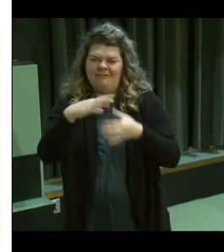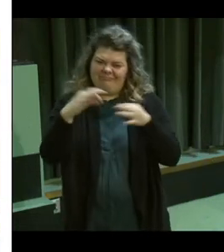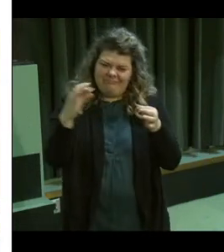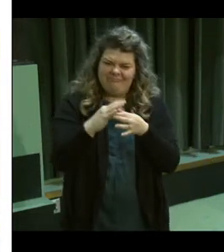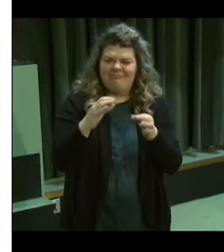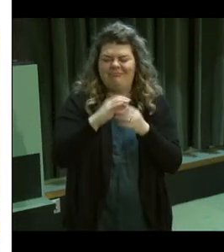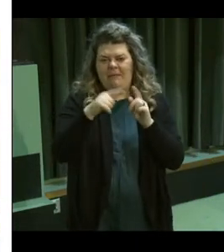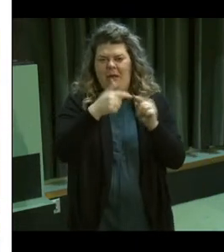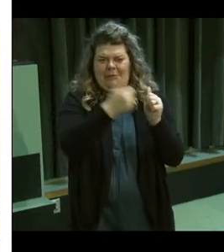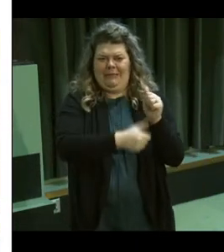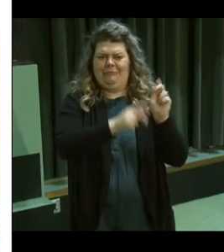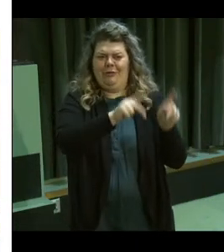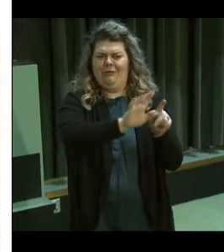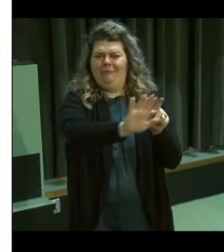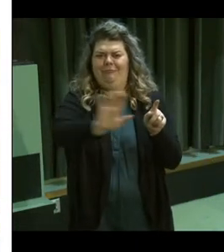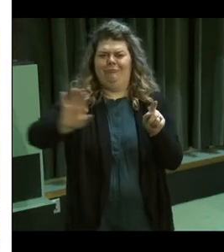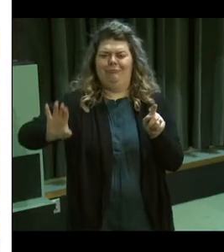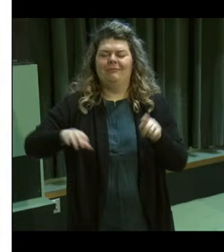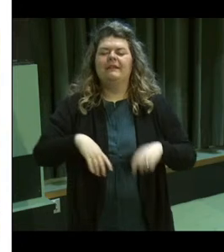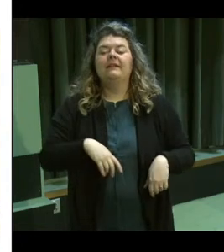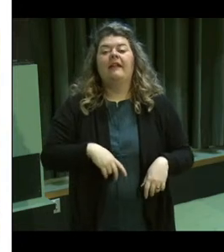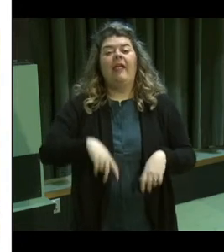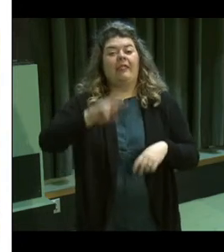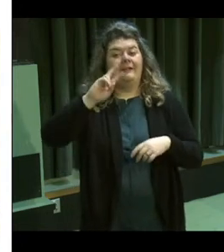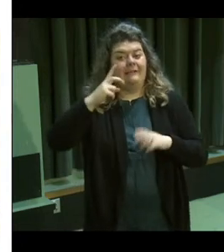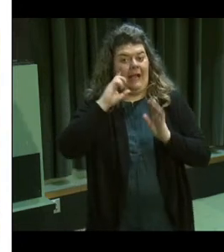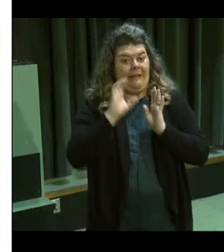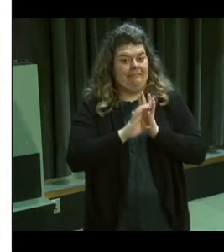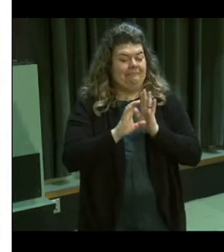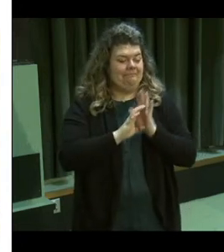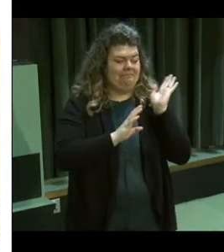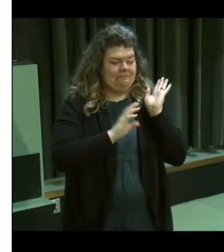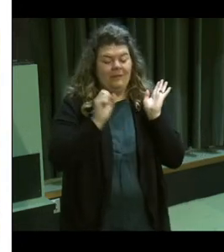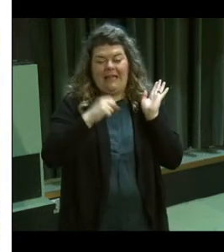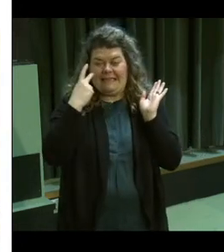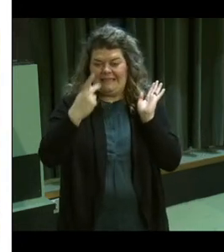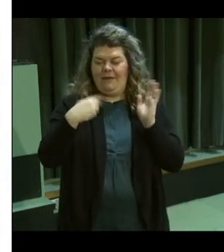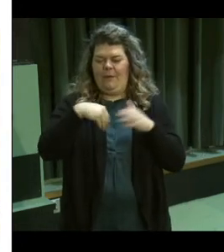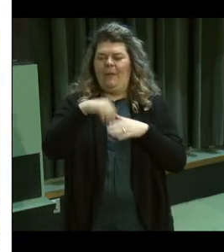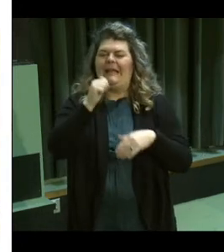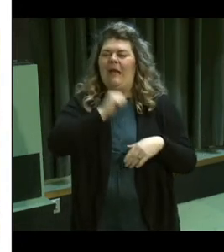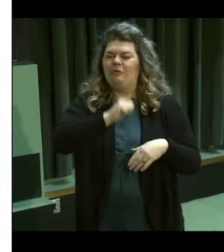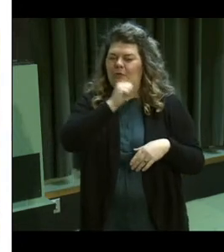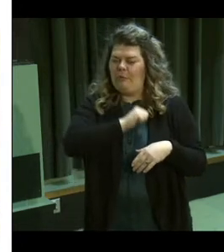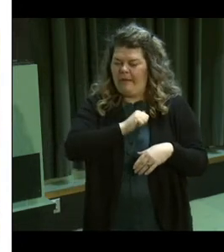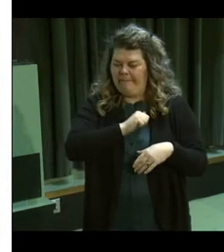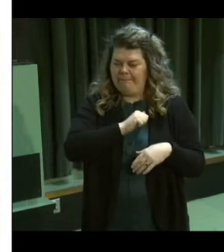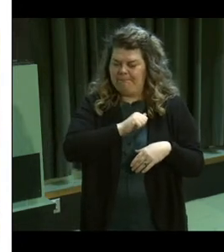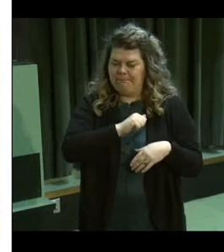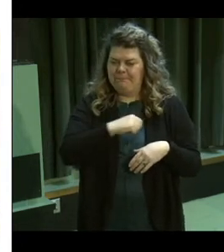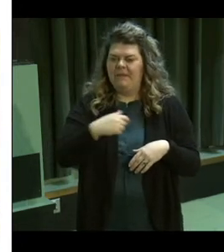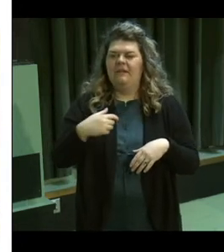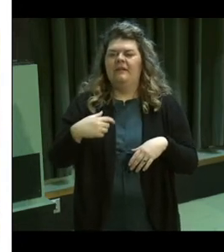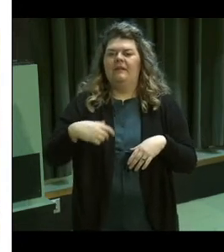little buddy so I could go and encourage people to go vote. And